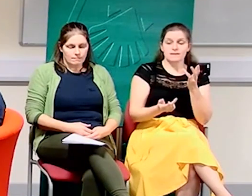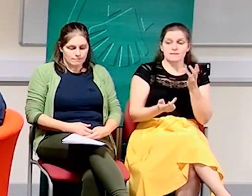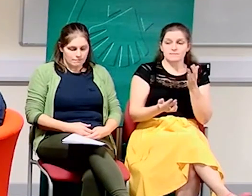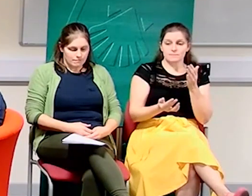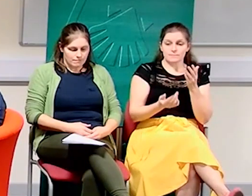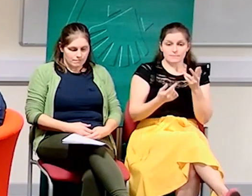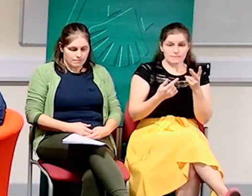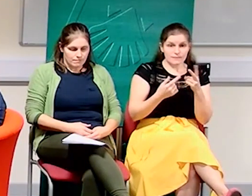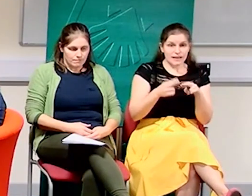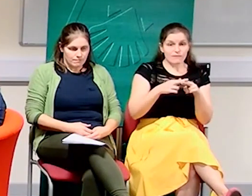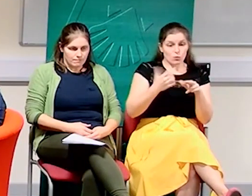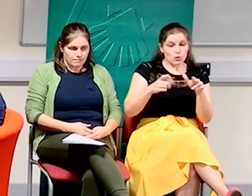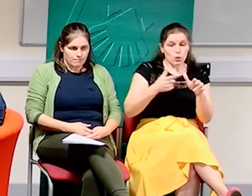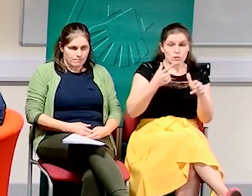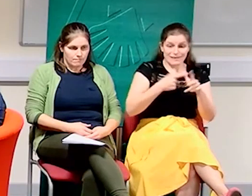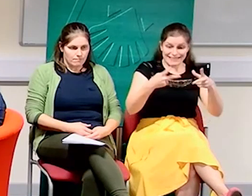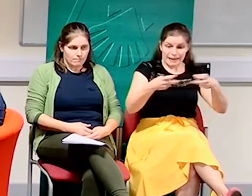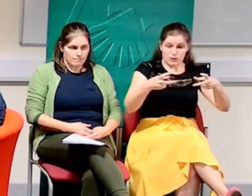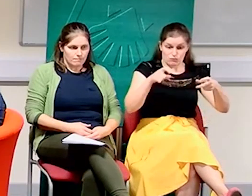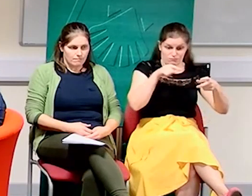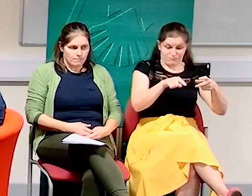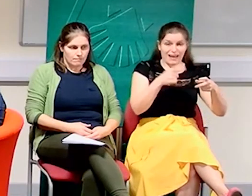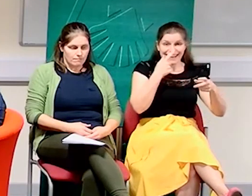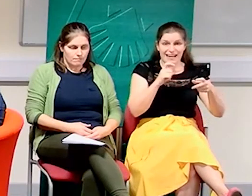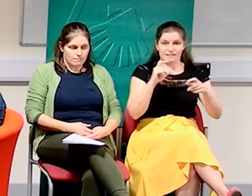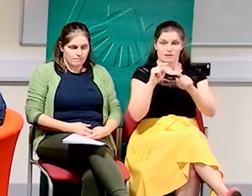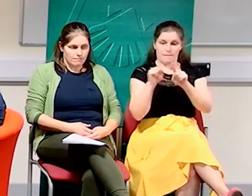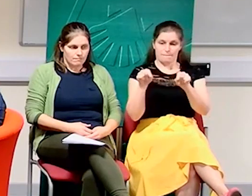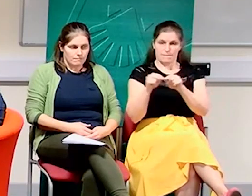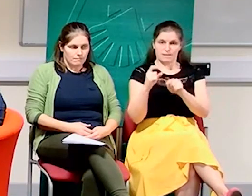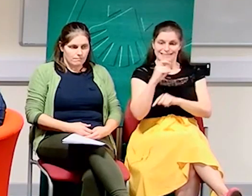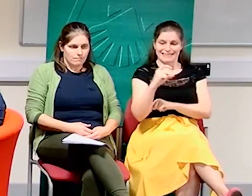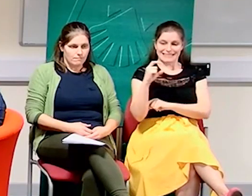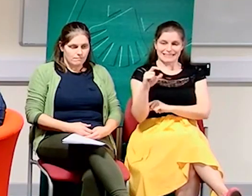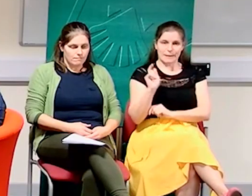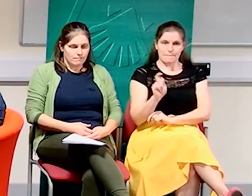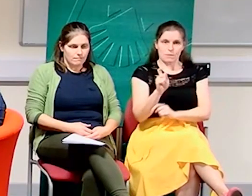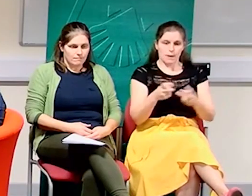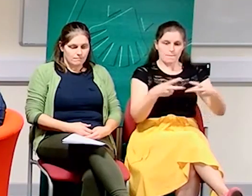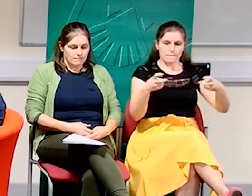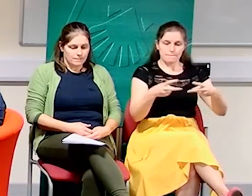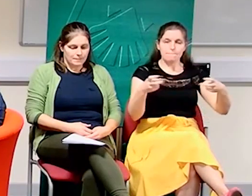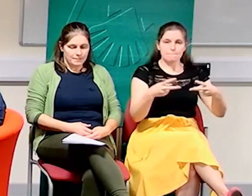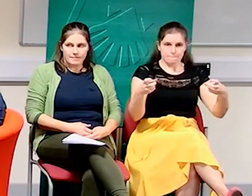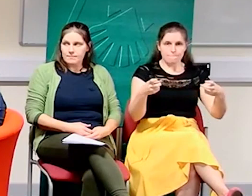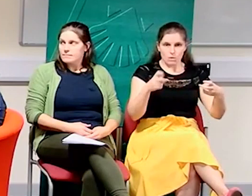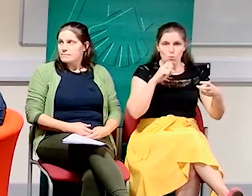on the automatic captioning then you can press the appropriate CC icon which will enable you to do